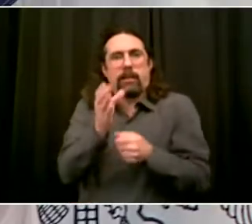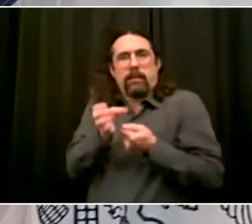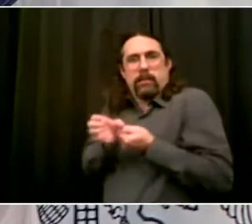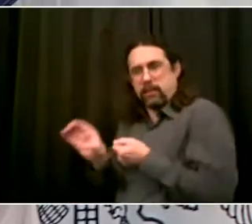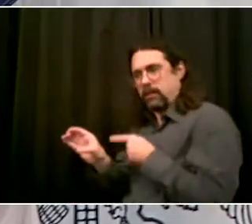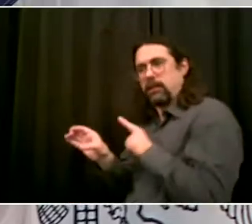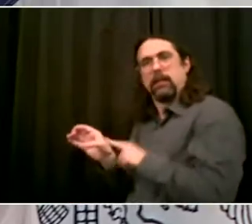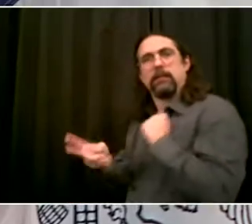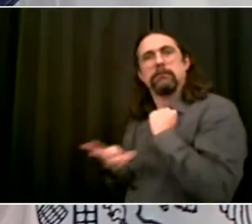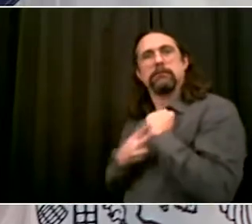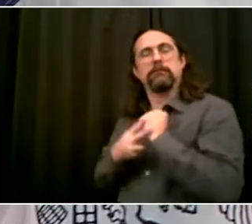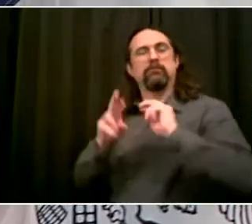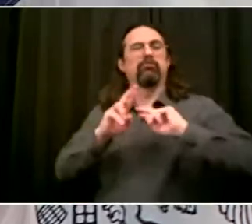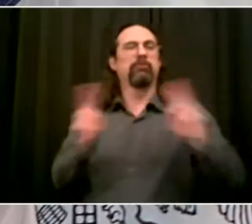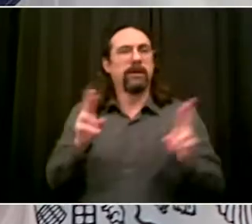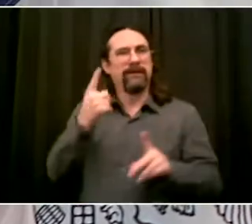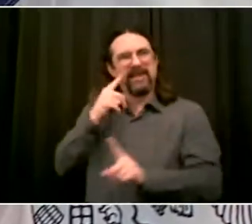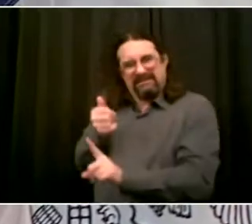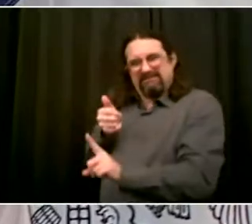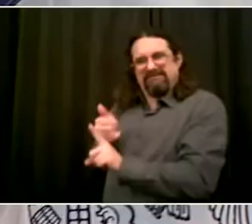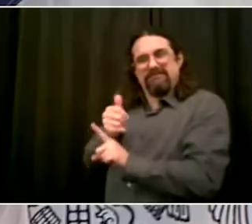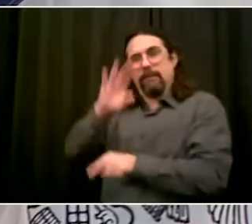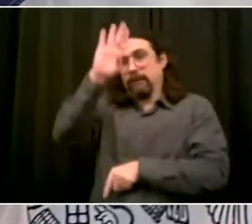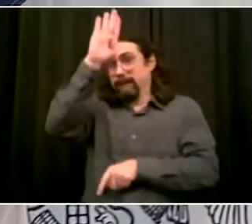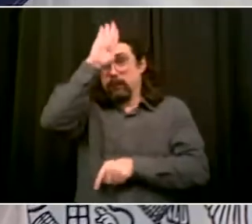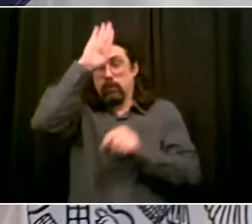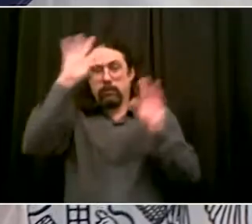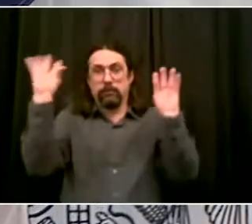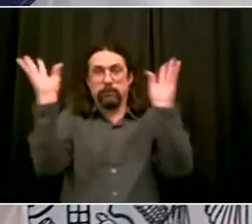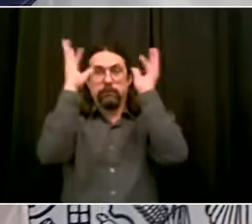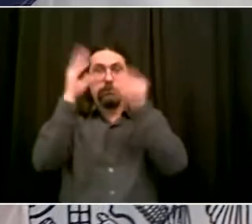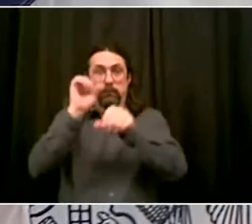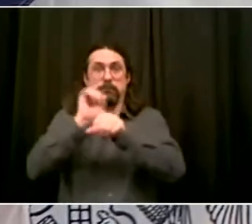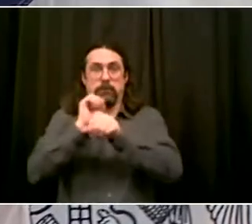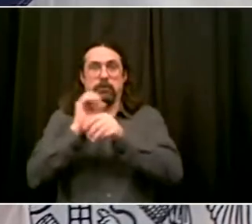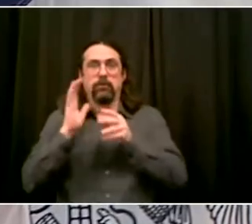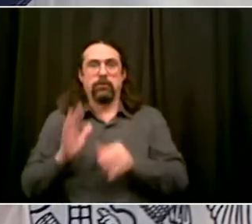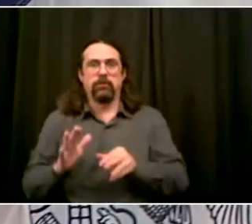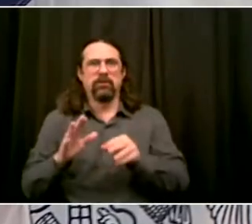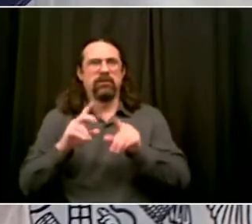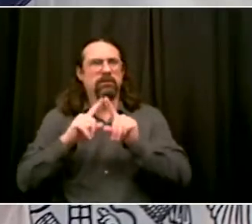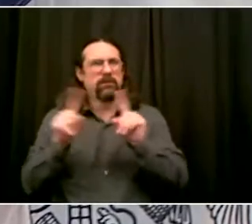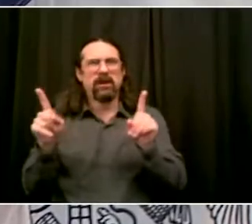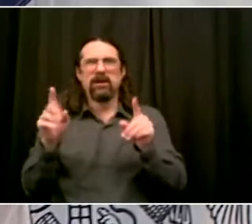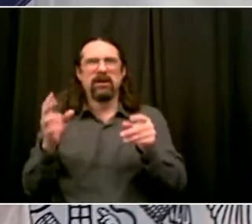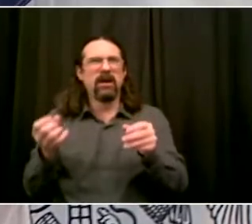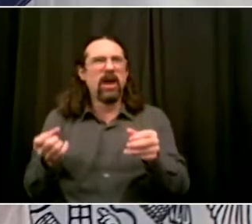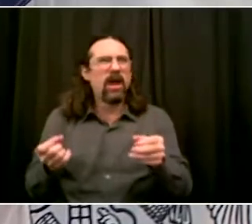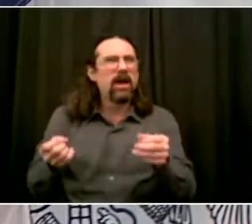THERE IS CONCERN. EARLY ON WE TALKED ABOUT THIS, YOU MENTIONED THAT THERE WOULD